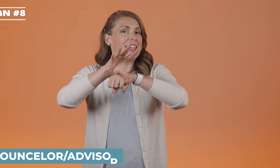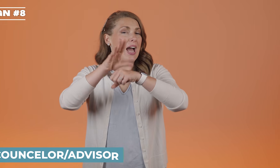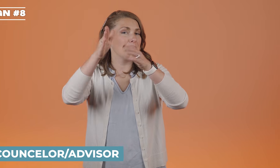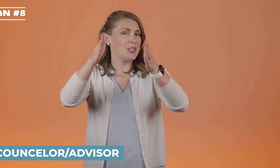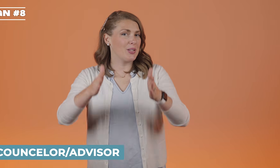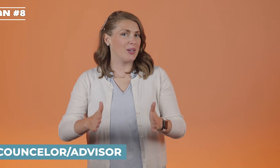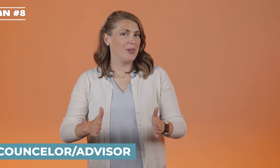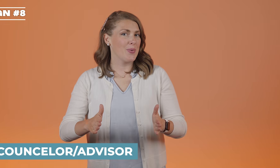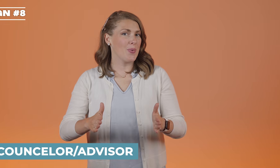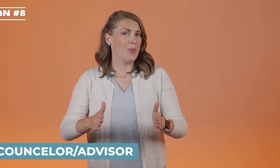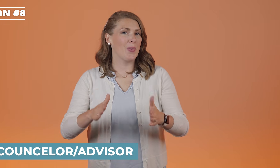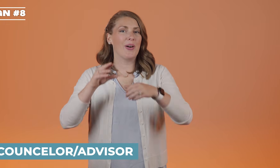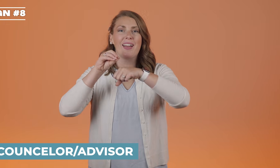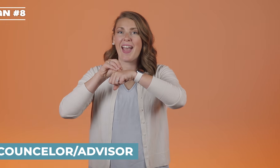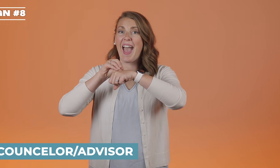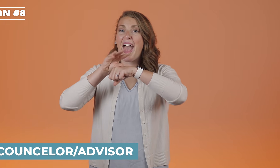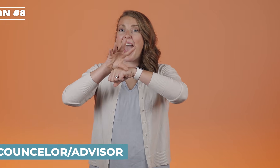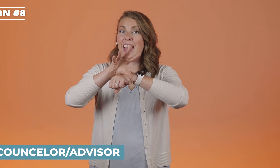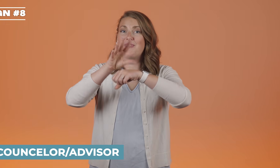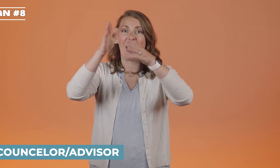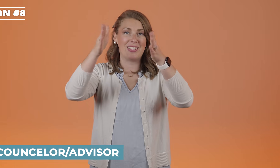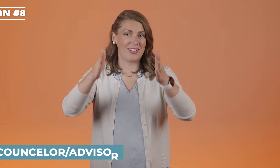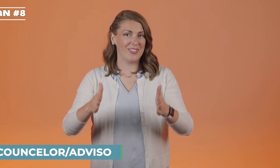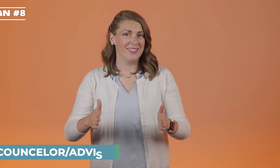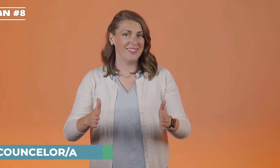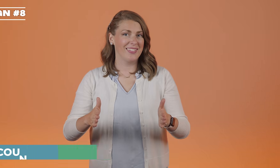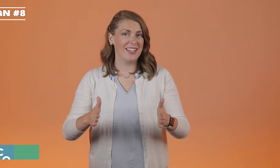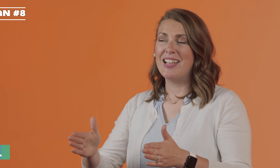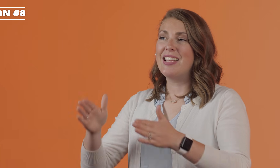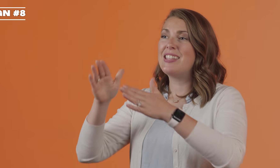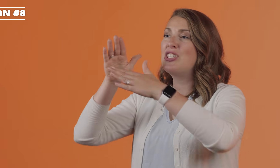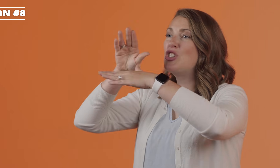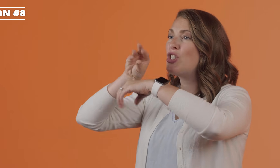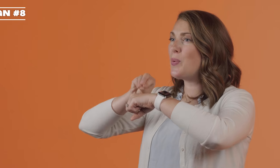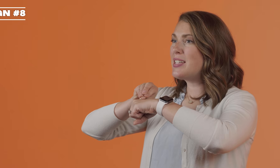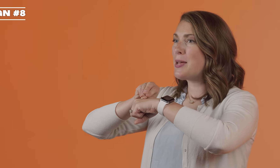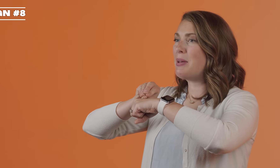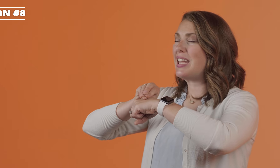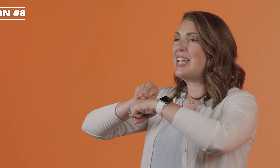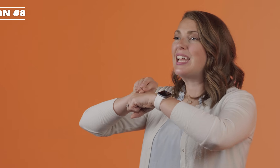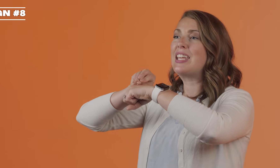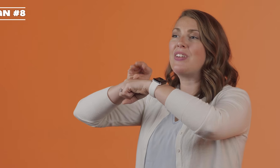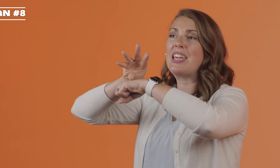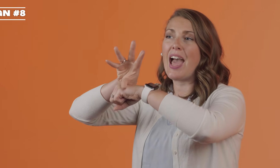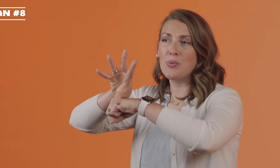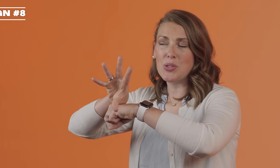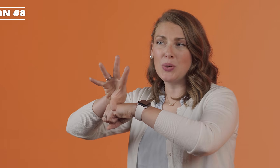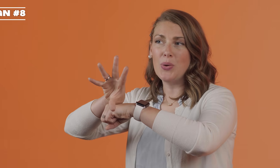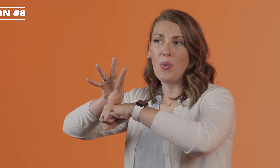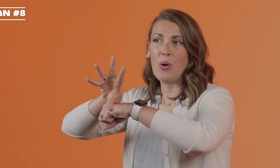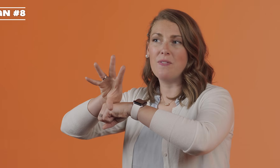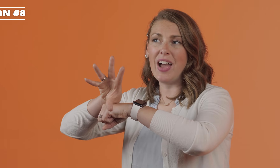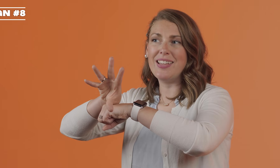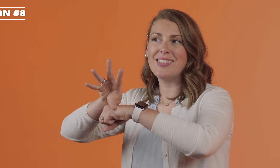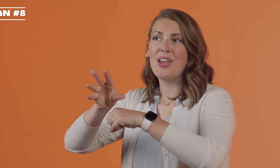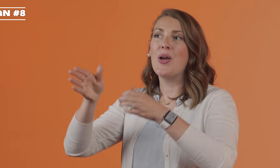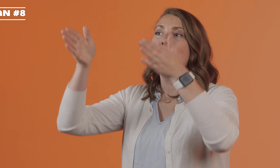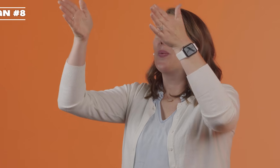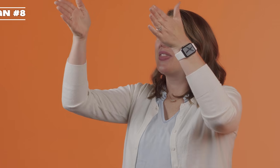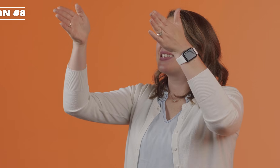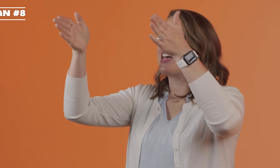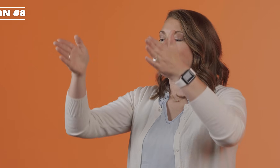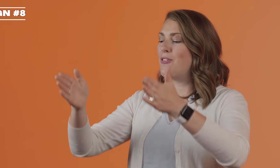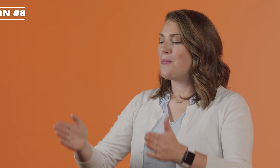Counselor or advisor, this is showing somebody giving counsel or advice with the sign